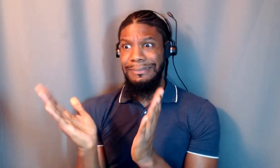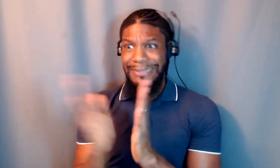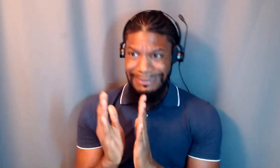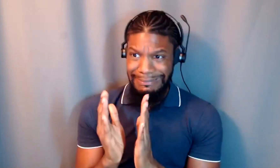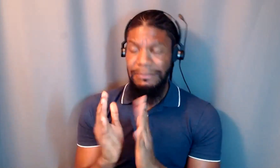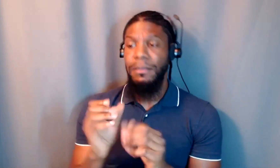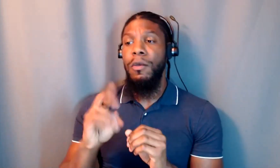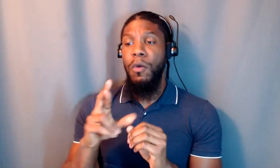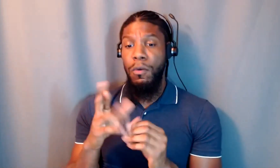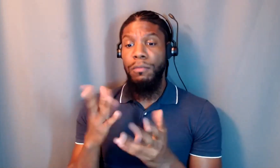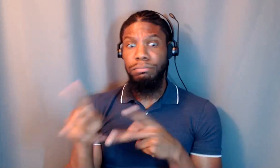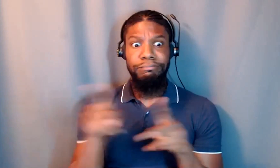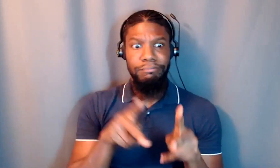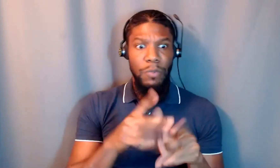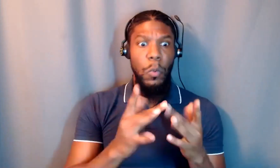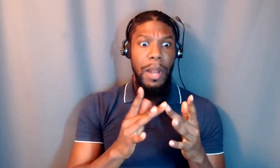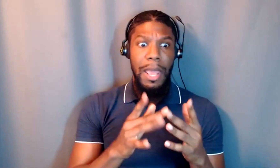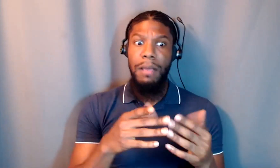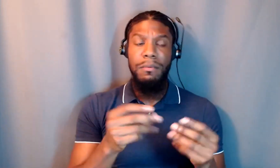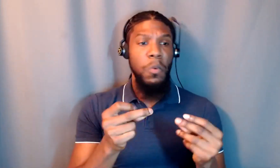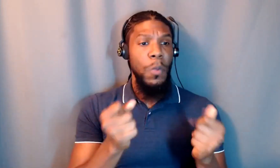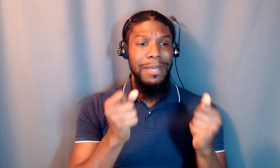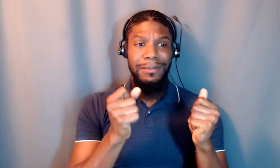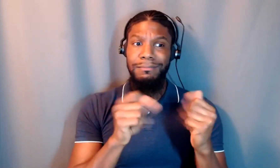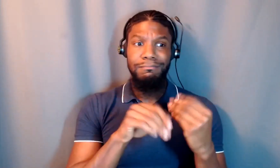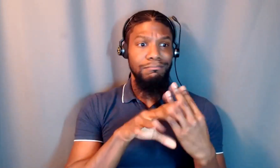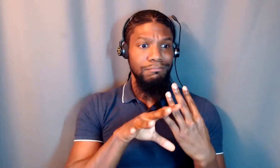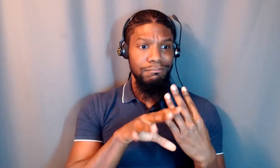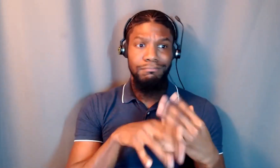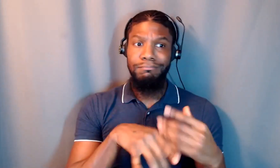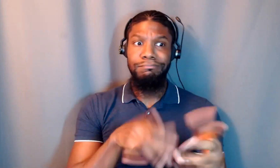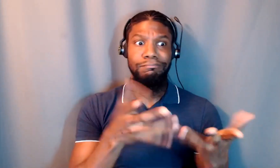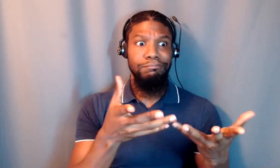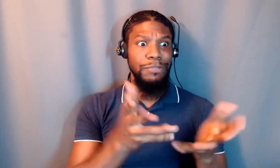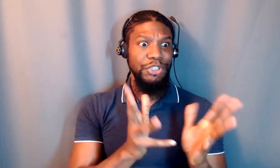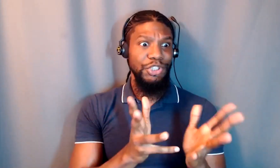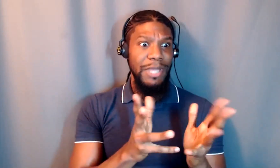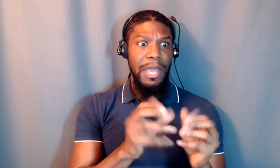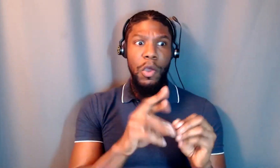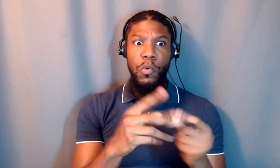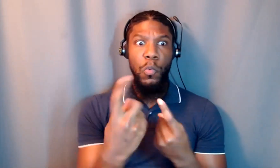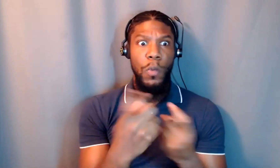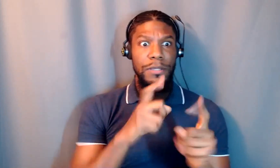Maybe there is a quick asynchronous quick chat or quick question that can be addressed